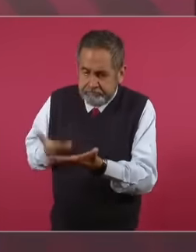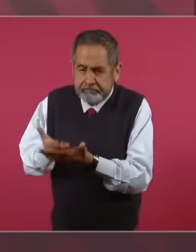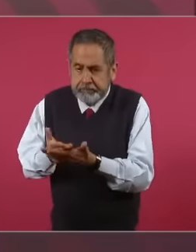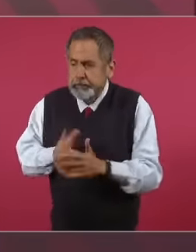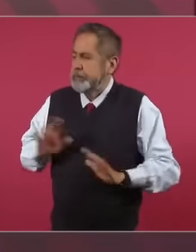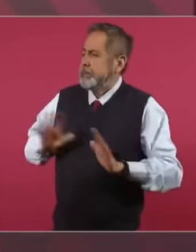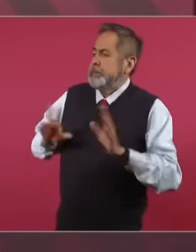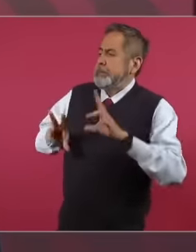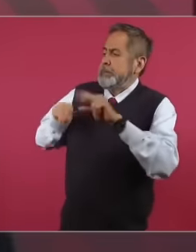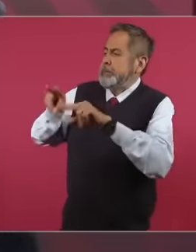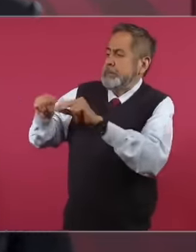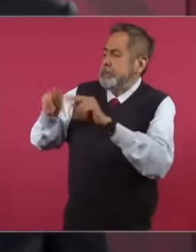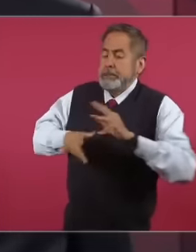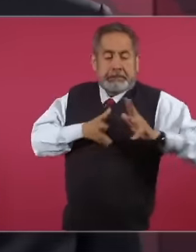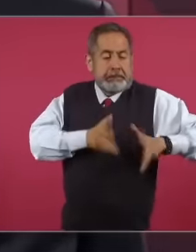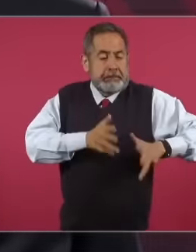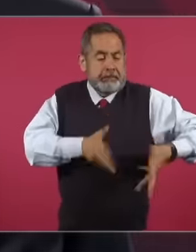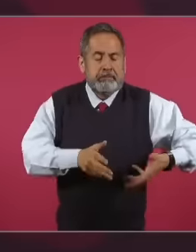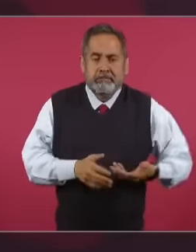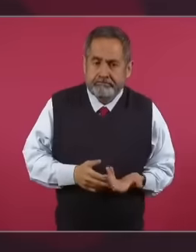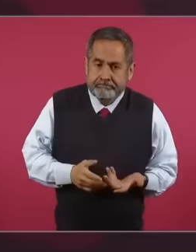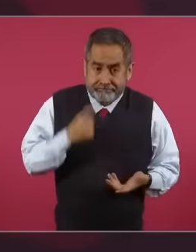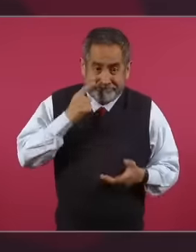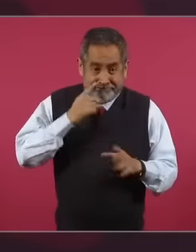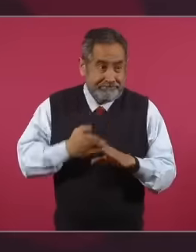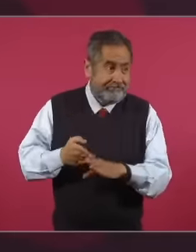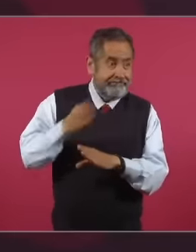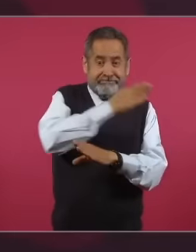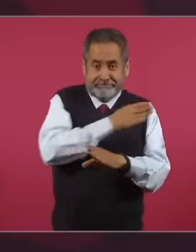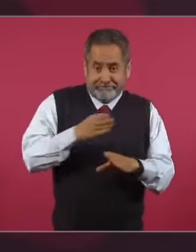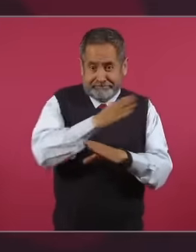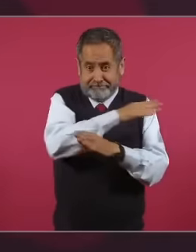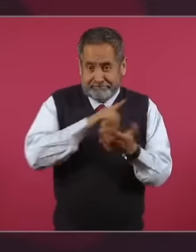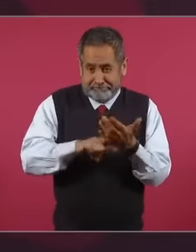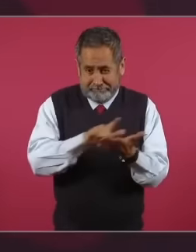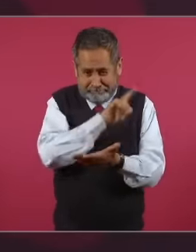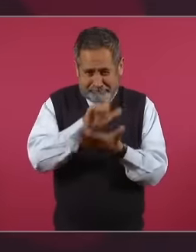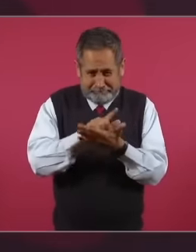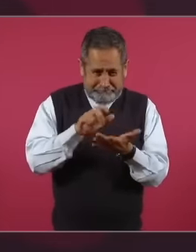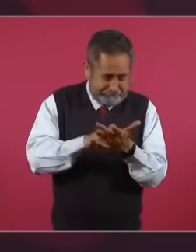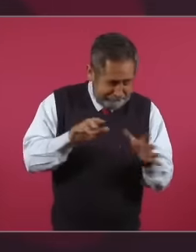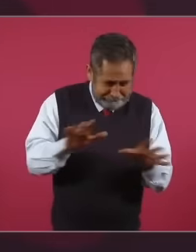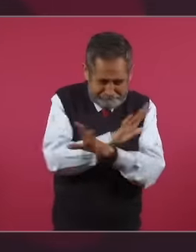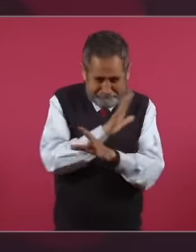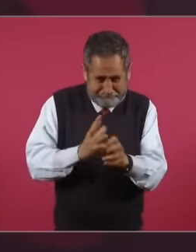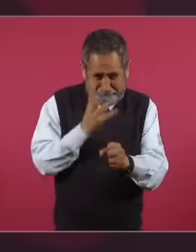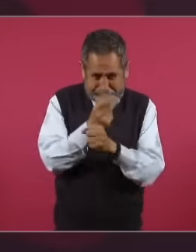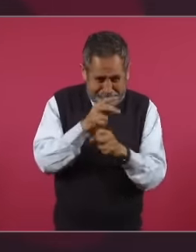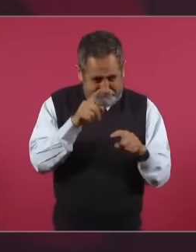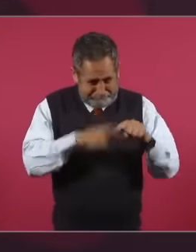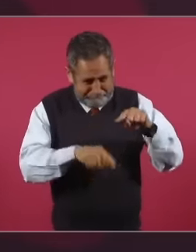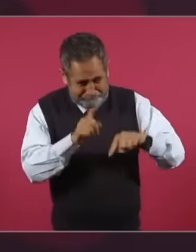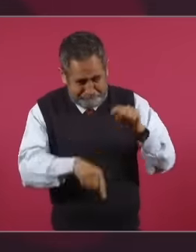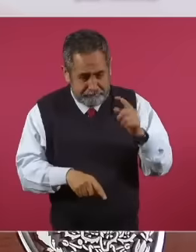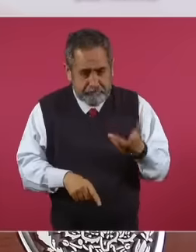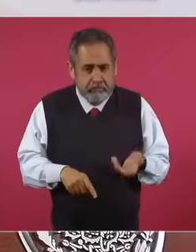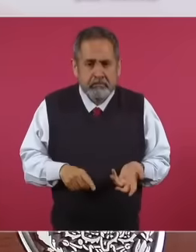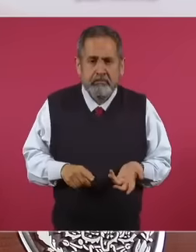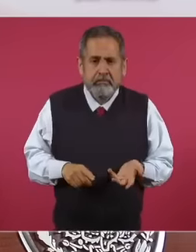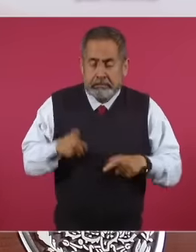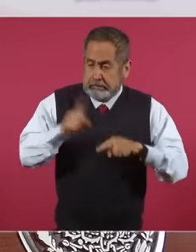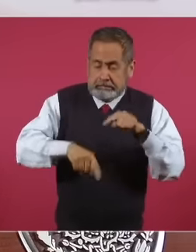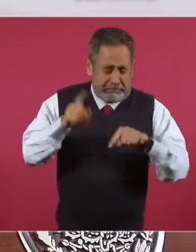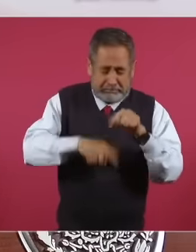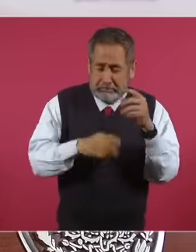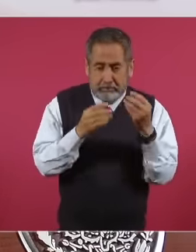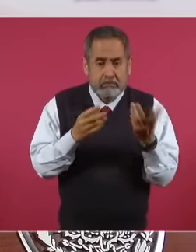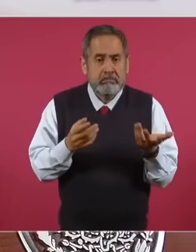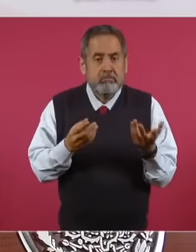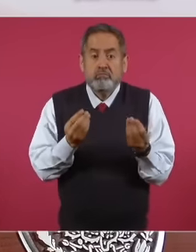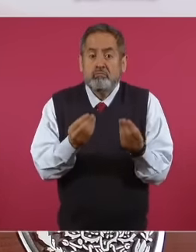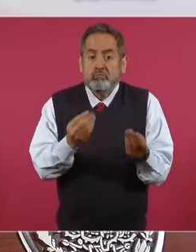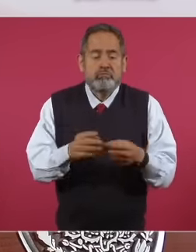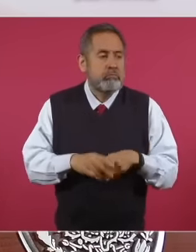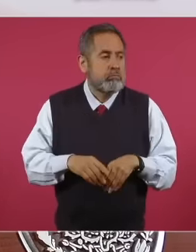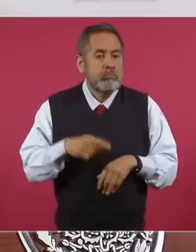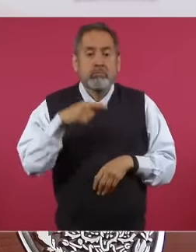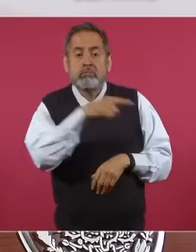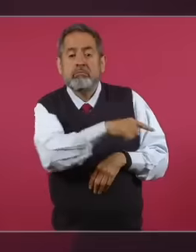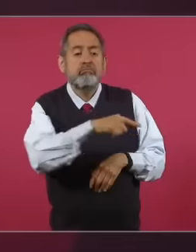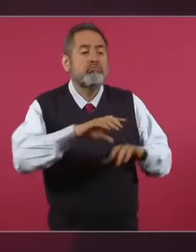reforms that were made and then they had not deployed the Business Coordinating Council,